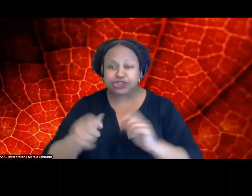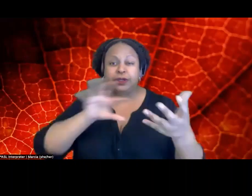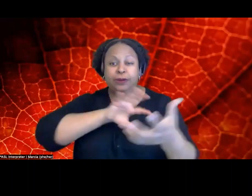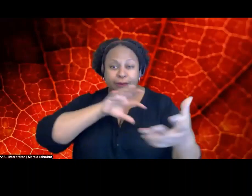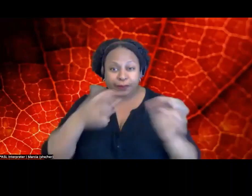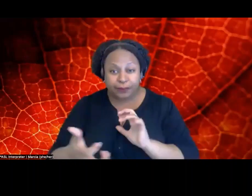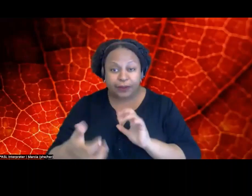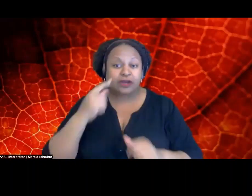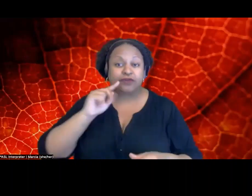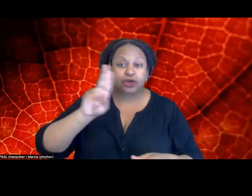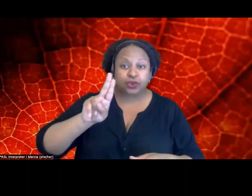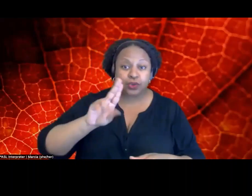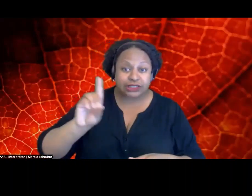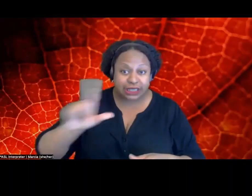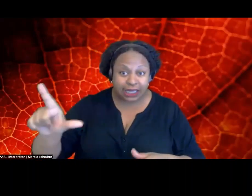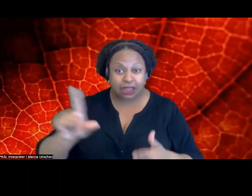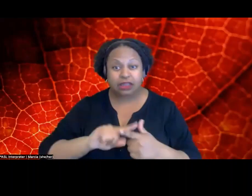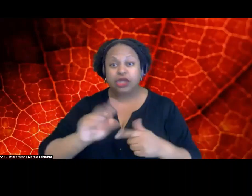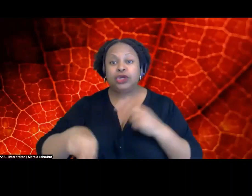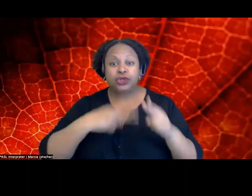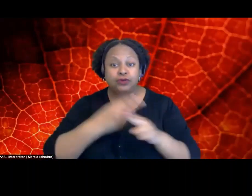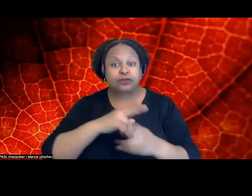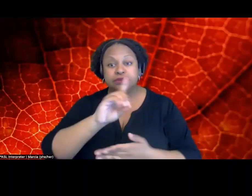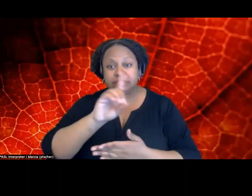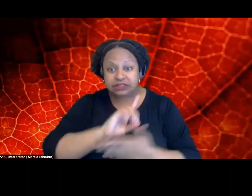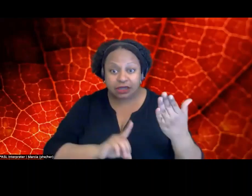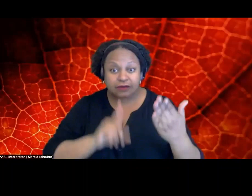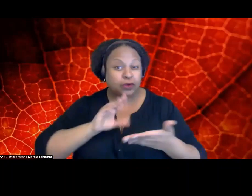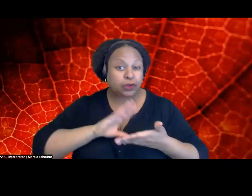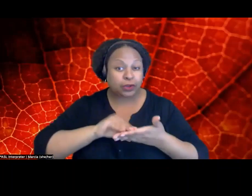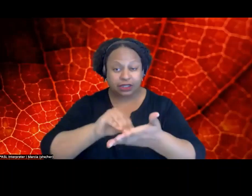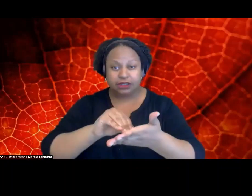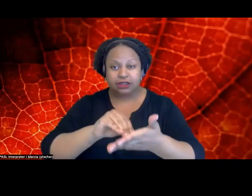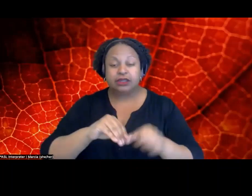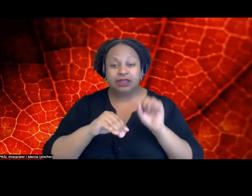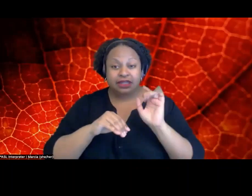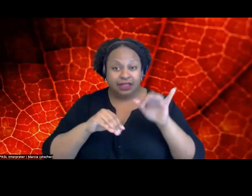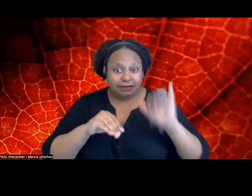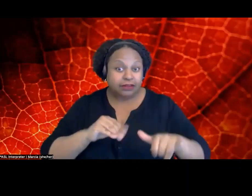UDL, Universal Design for Learning and we must take from the experience not only